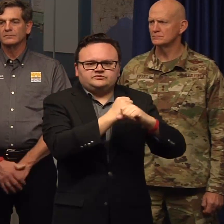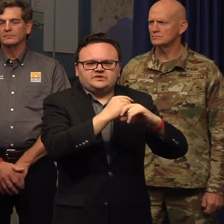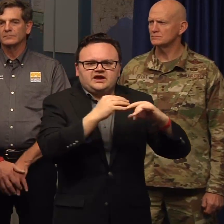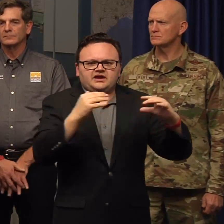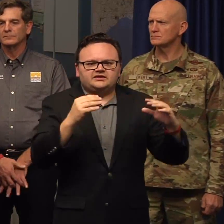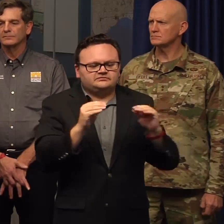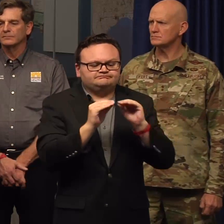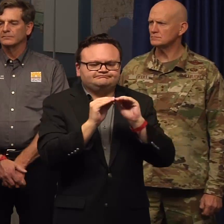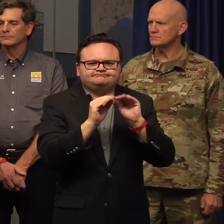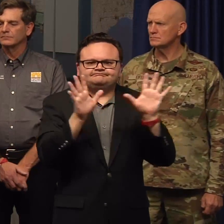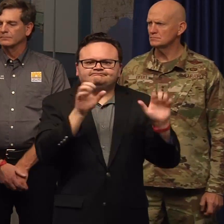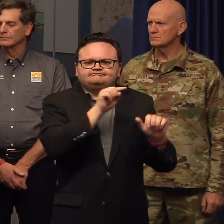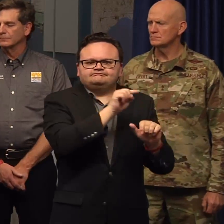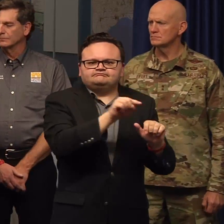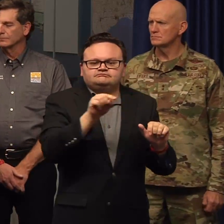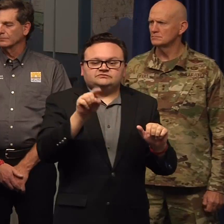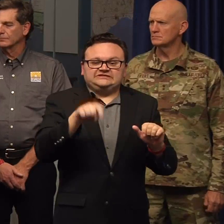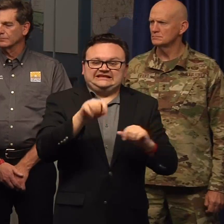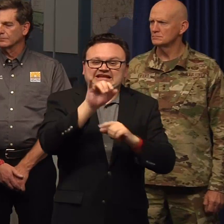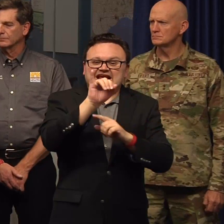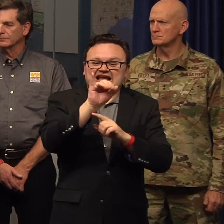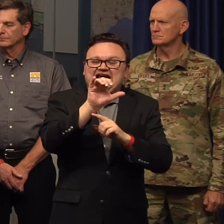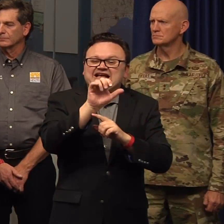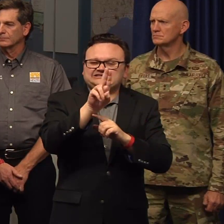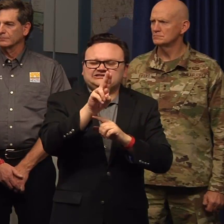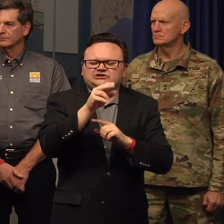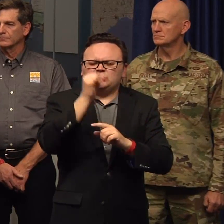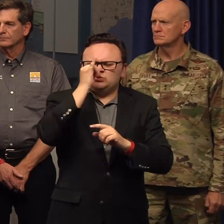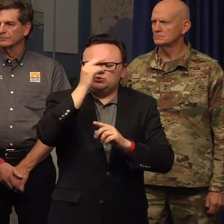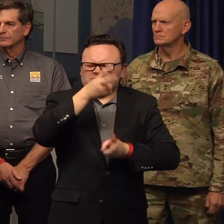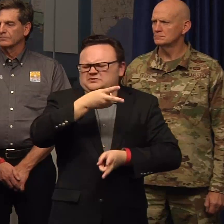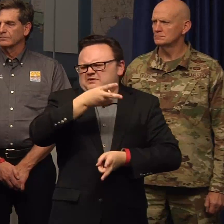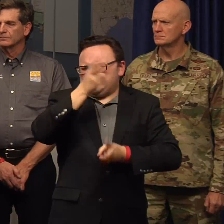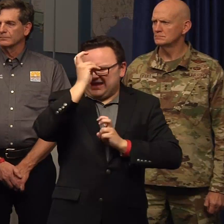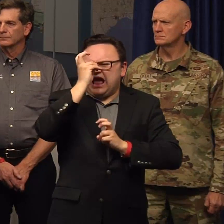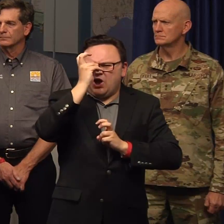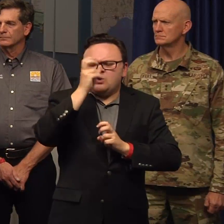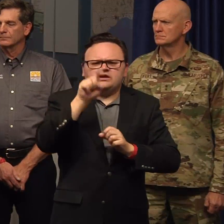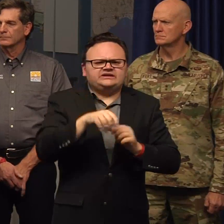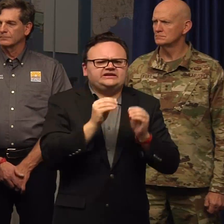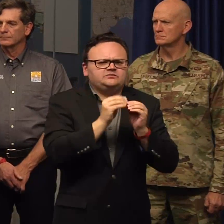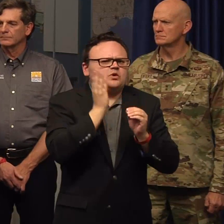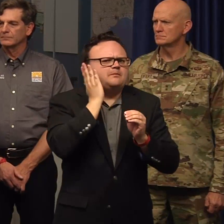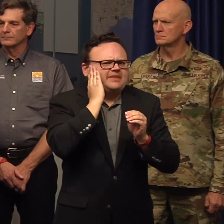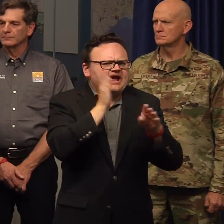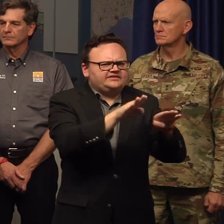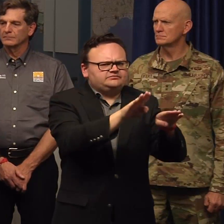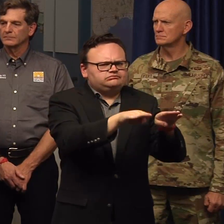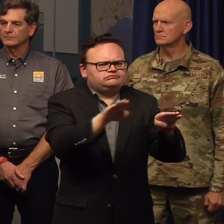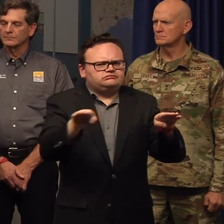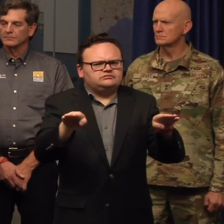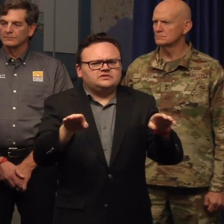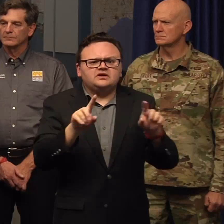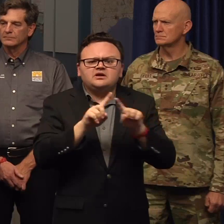MARY MAYHEW HAS BEEN WORKING WITH THE SURGEON GENERAL. A LOT OF FOLKS THROUGHOUT FLORIDA ON IDENTIFYING WAYS TO BE ABLE TO EXPAND CAPACITY IF WE END UP SEEING A SURGE OF PEOPLE.